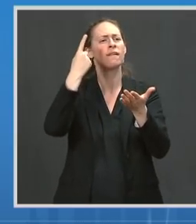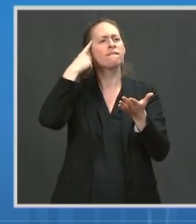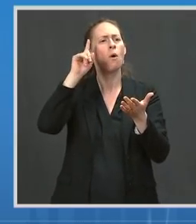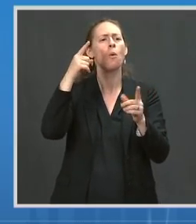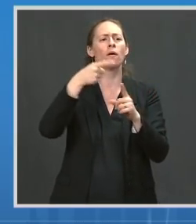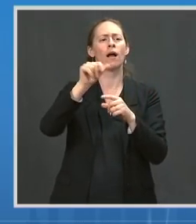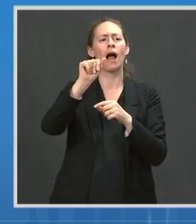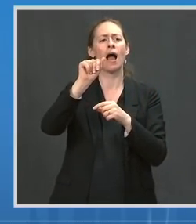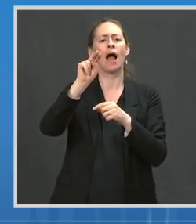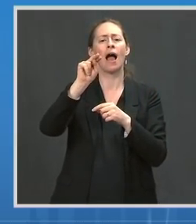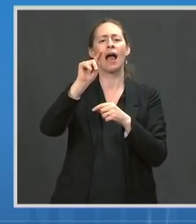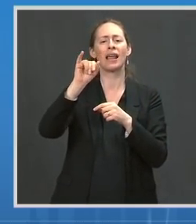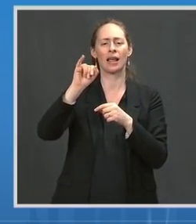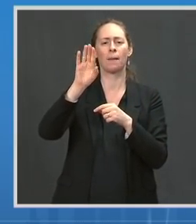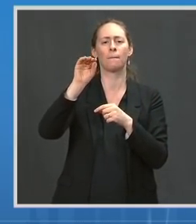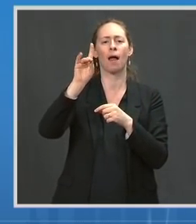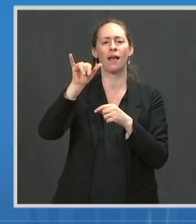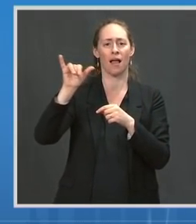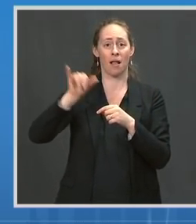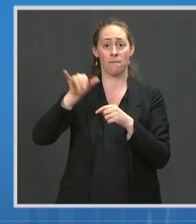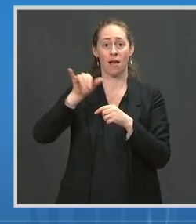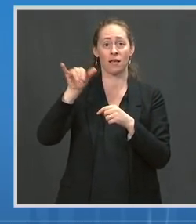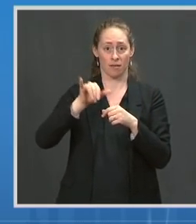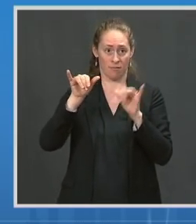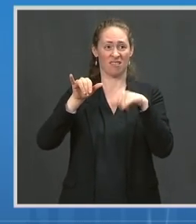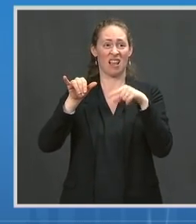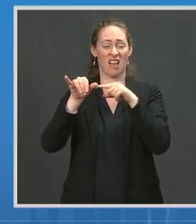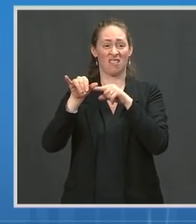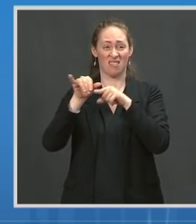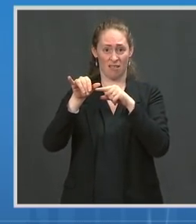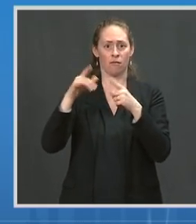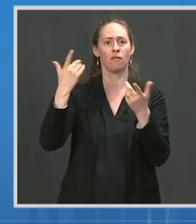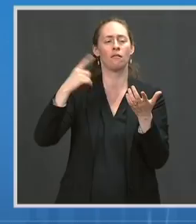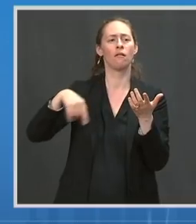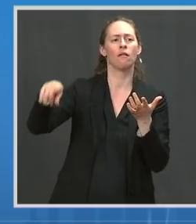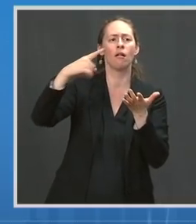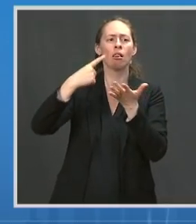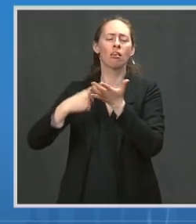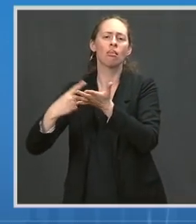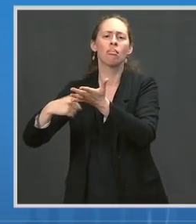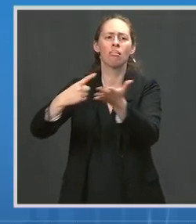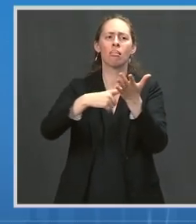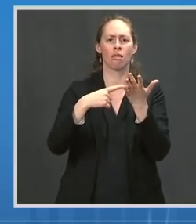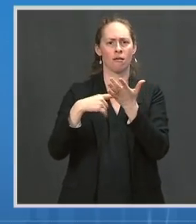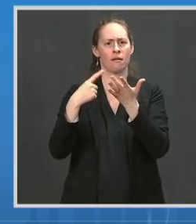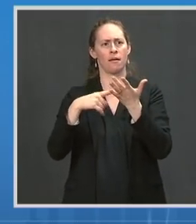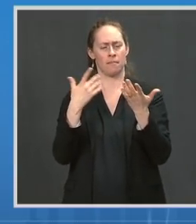And the panel, after deliberation, recommended using one of the following combinations --